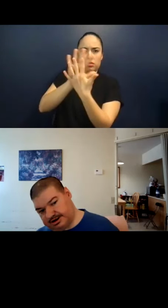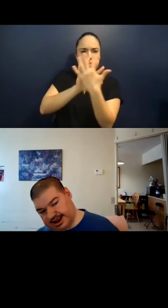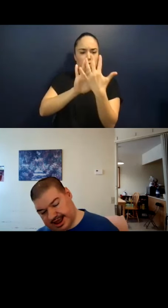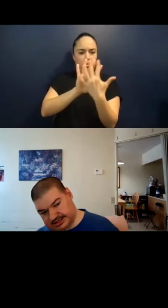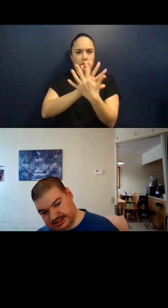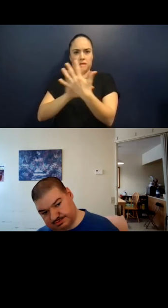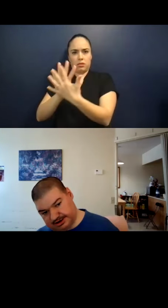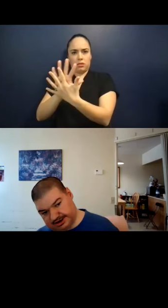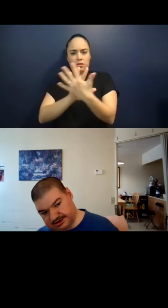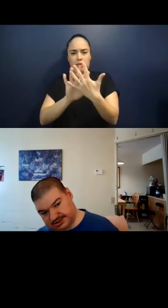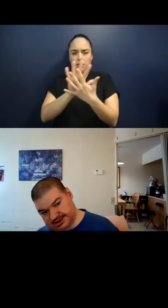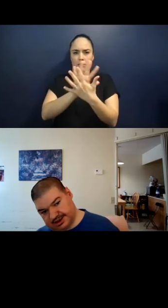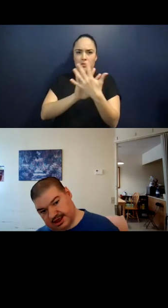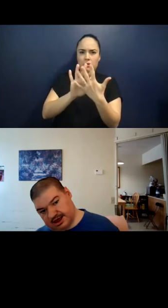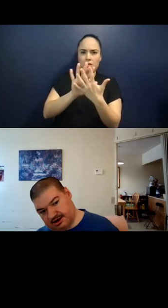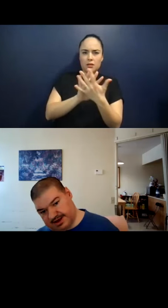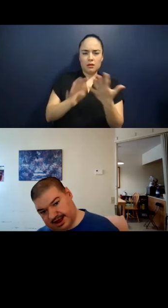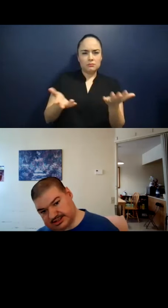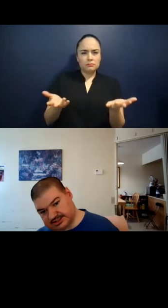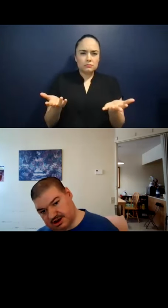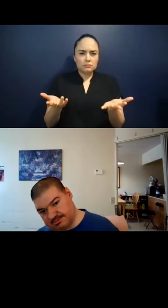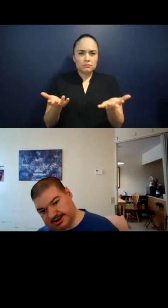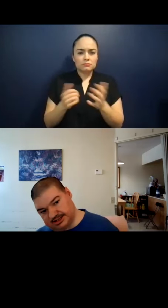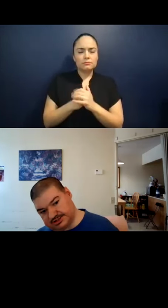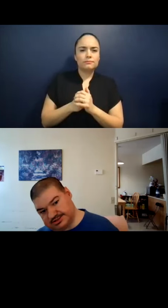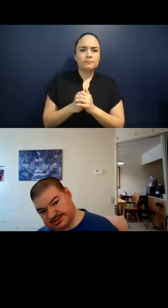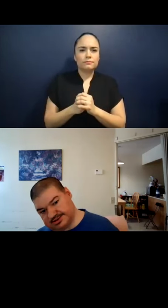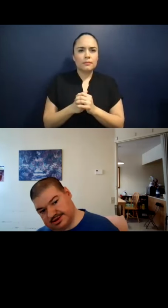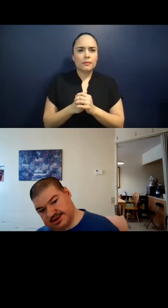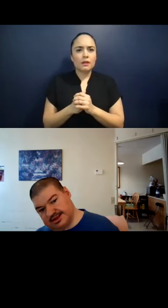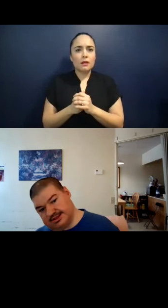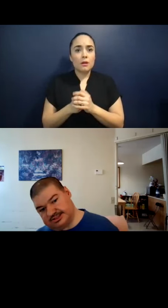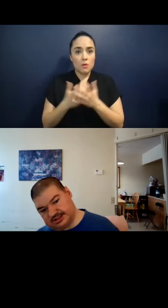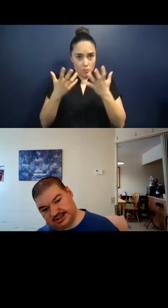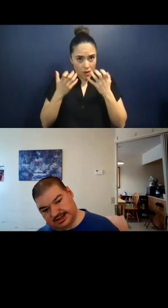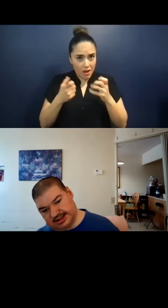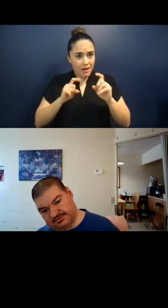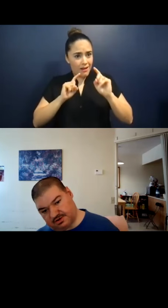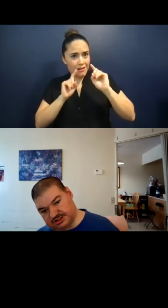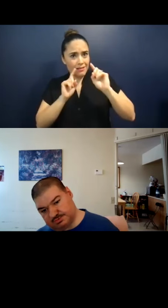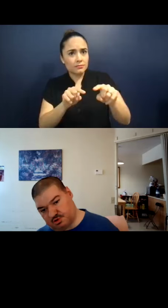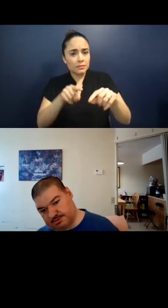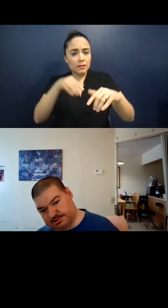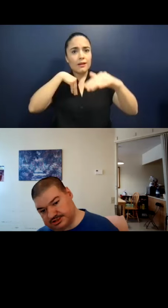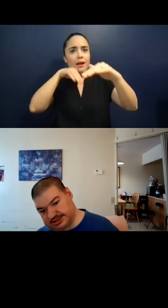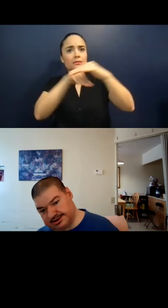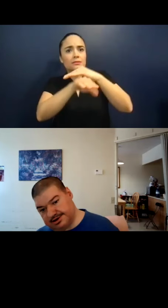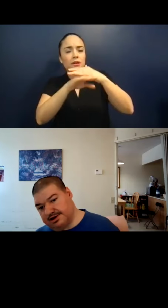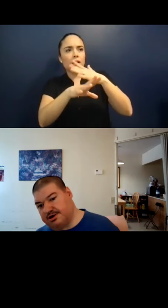and clear communication on the vaccine rollout in the various regions in Ontario and Canada .